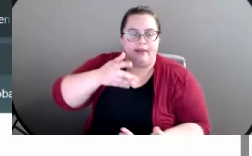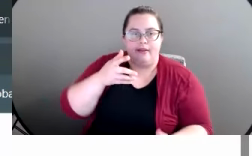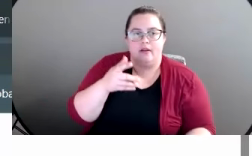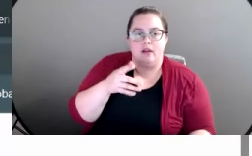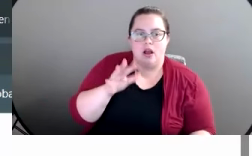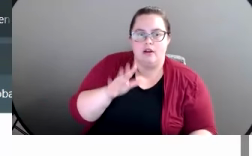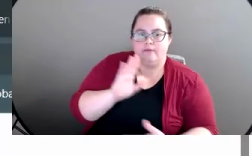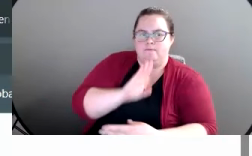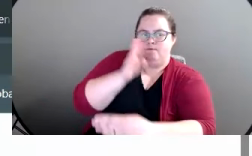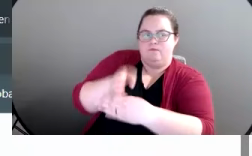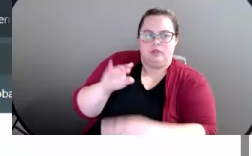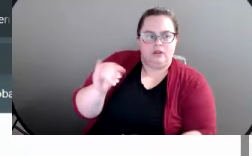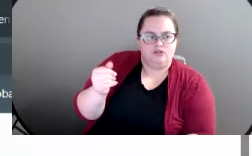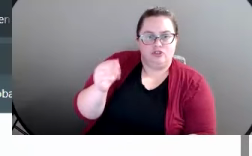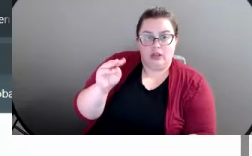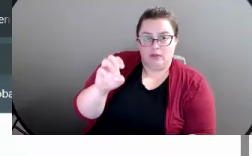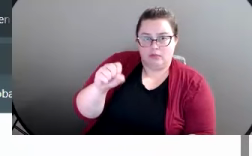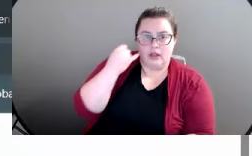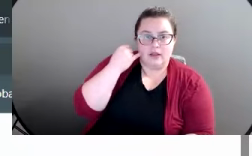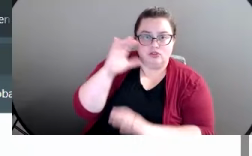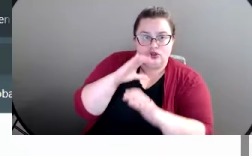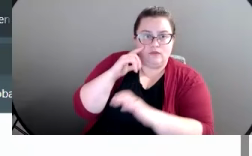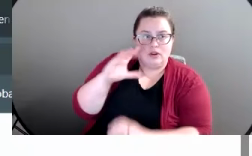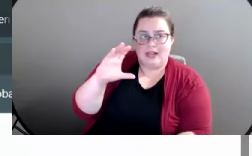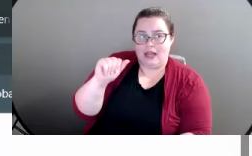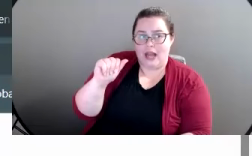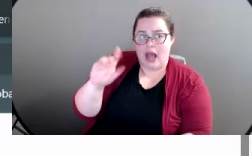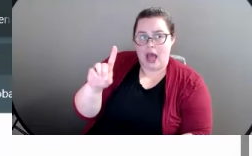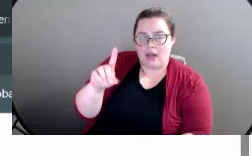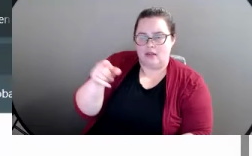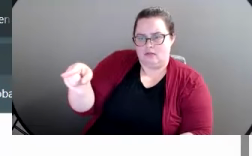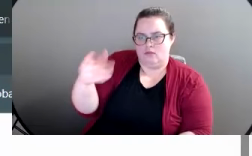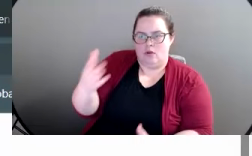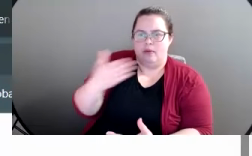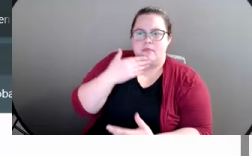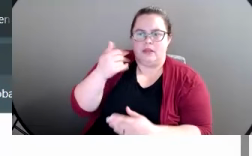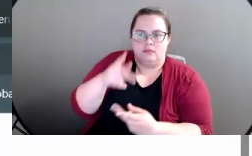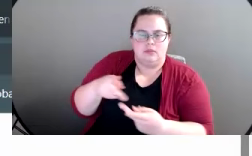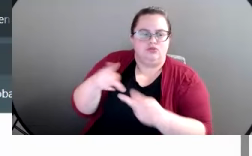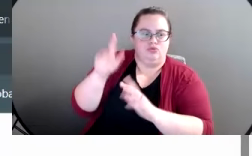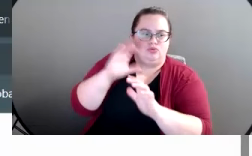James, if you're looking for CAD, this this one is probably your best. That. Yeah. Yeah.